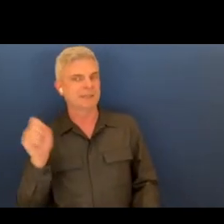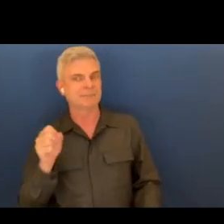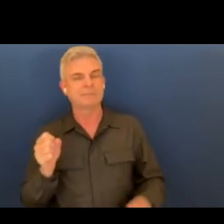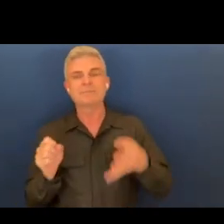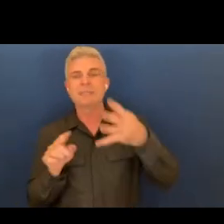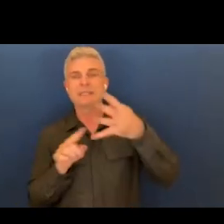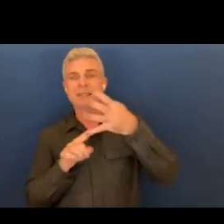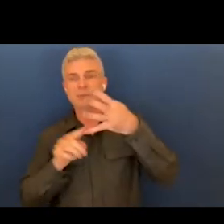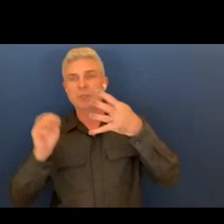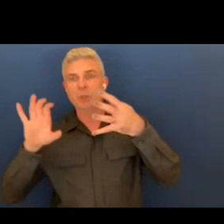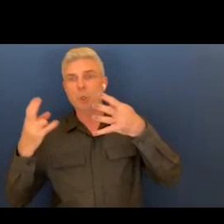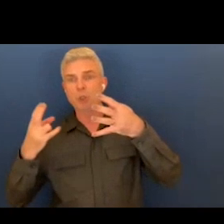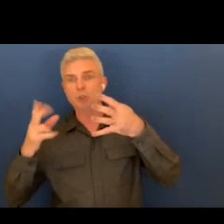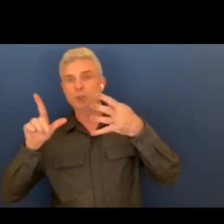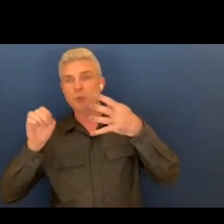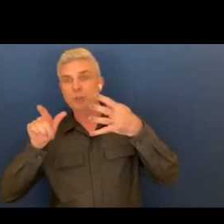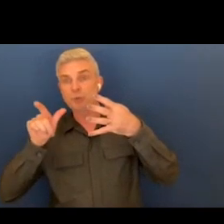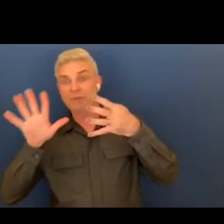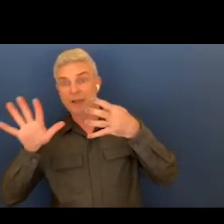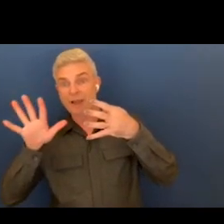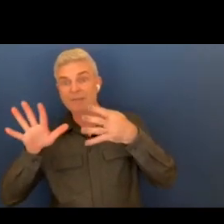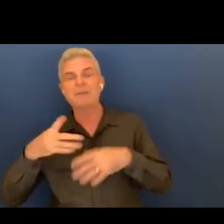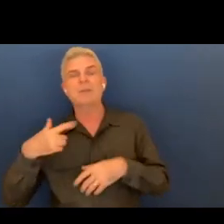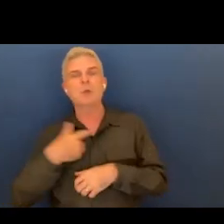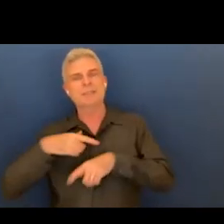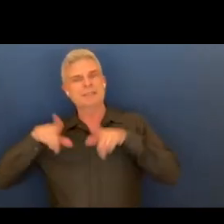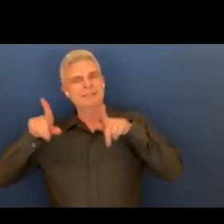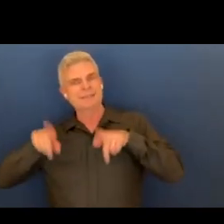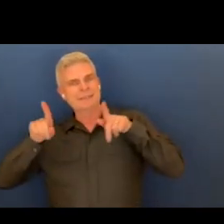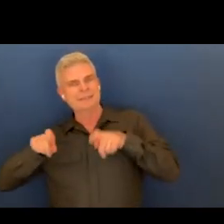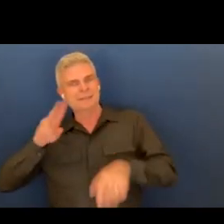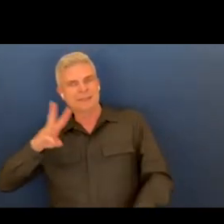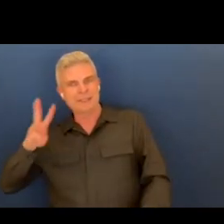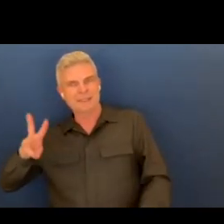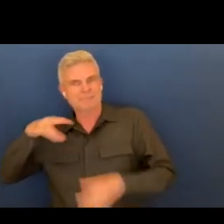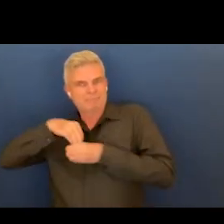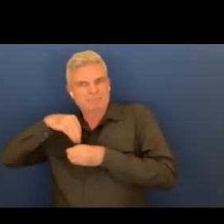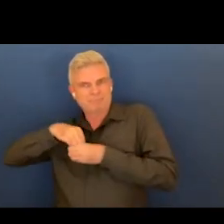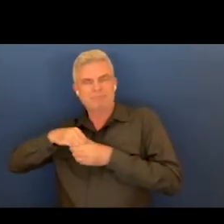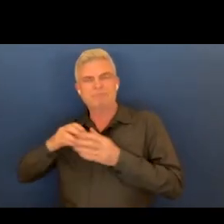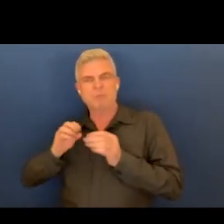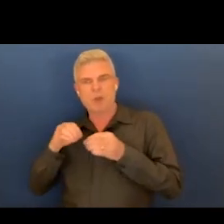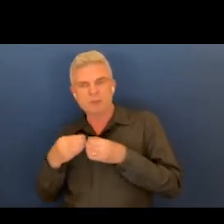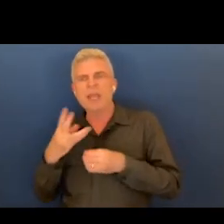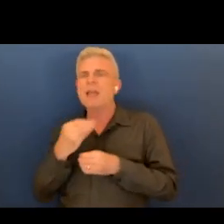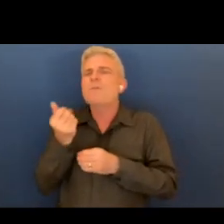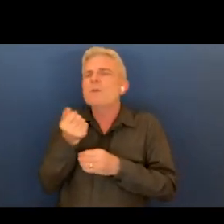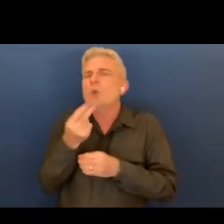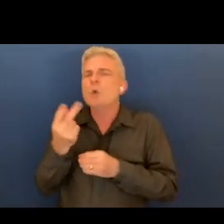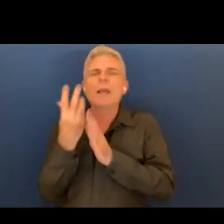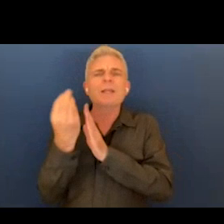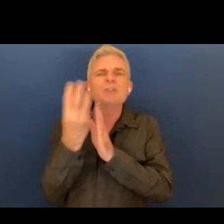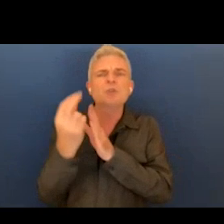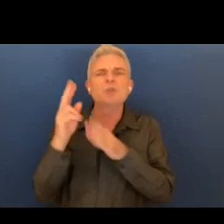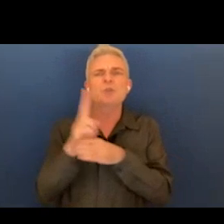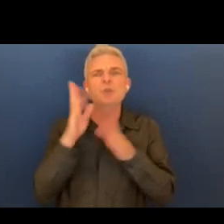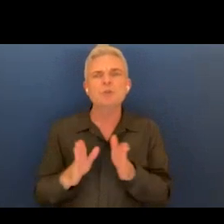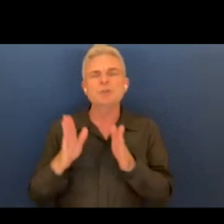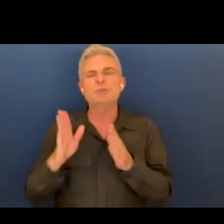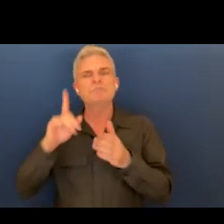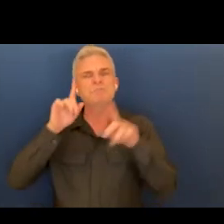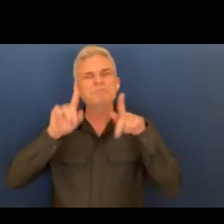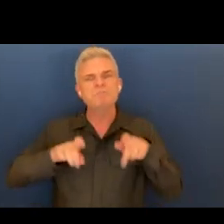of March 2025, the site was tested internally and by a few external users just to identify